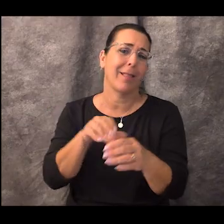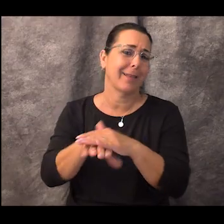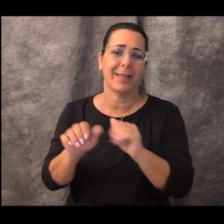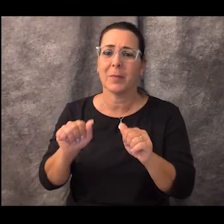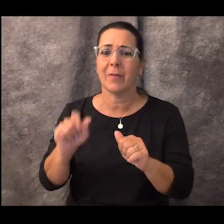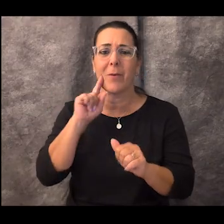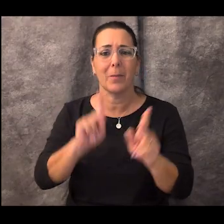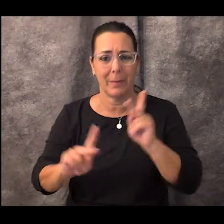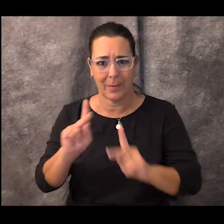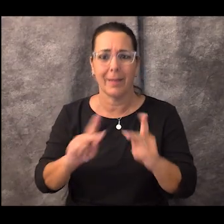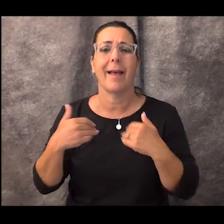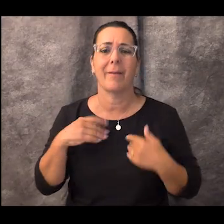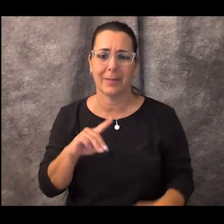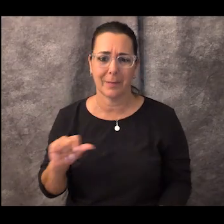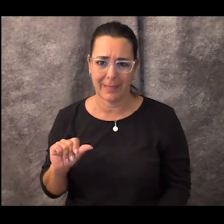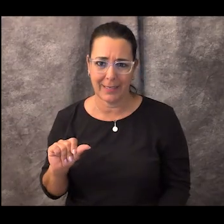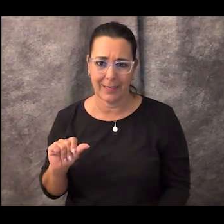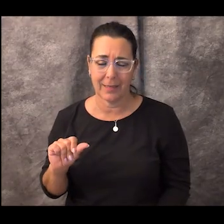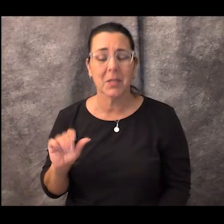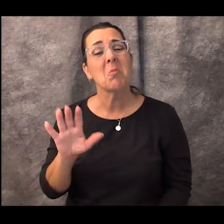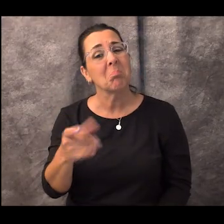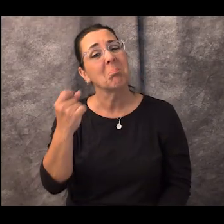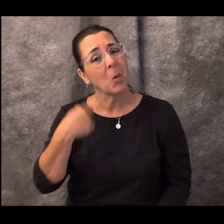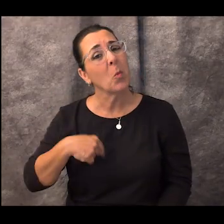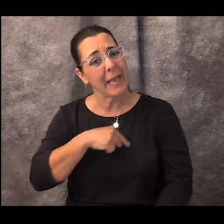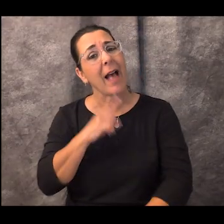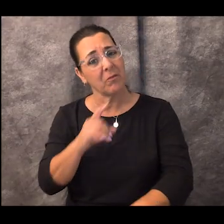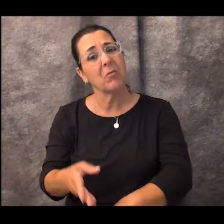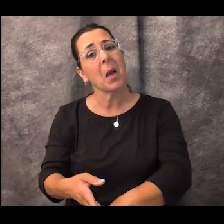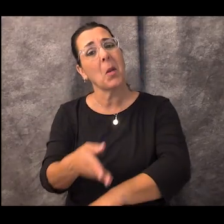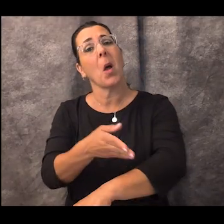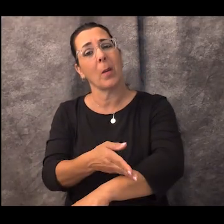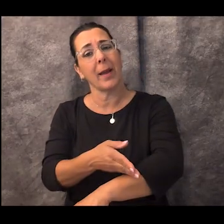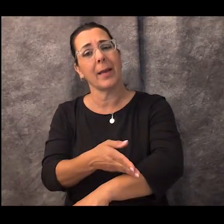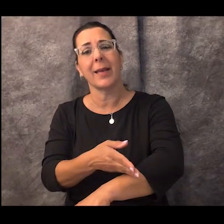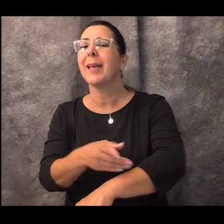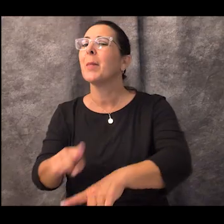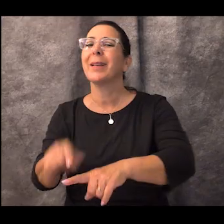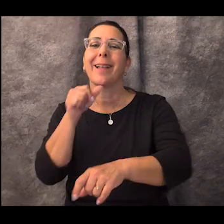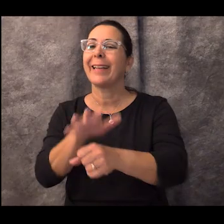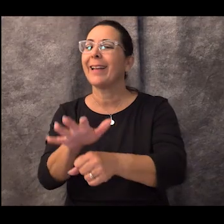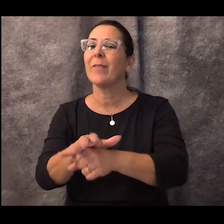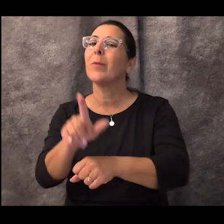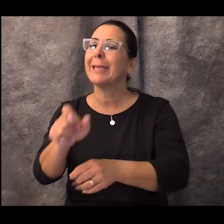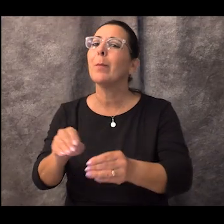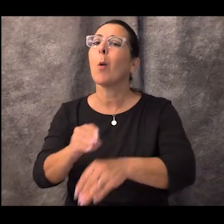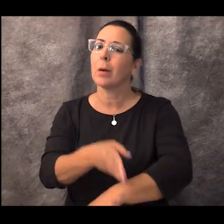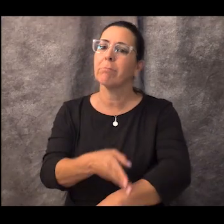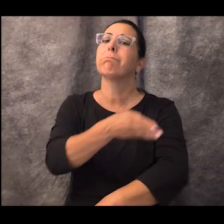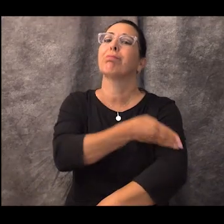And so we've come a really long way. I think we just have further to go. I don't know if there's any like barriers to me that I'm like, whoa,